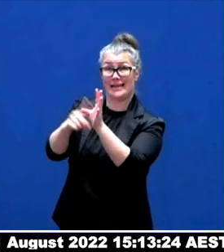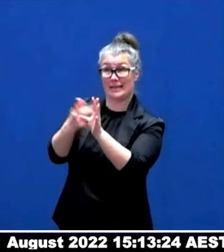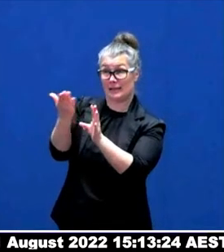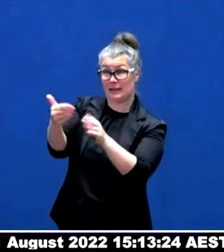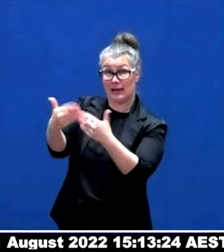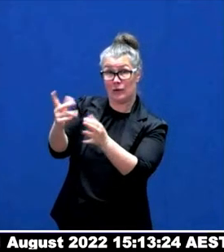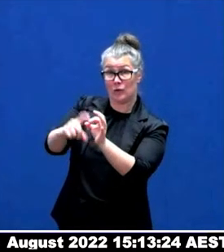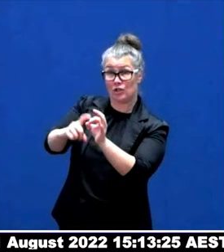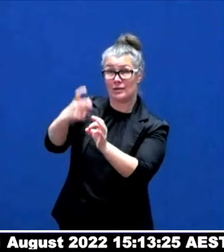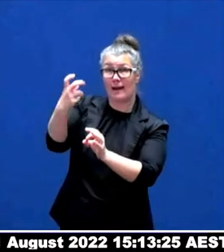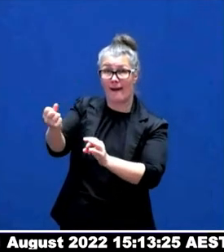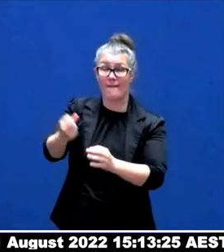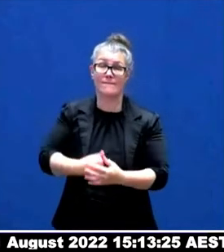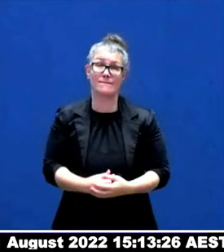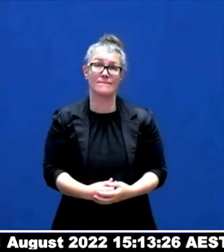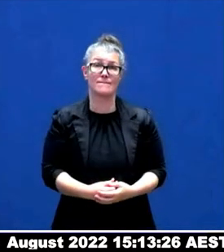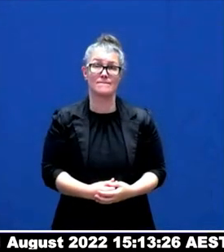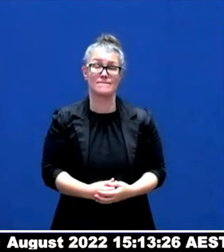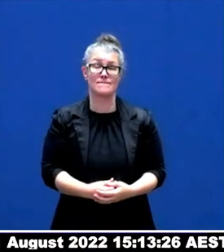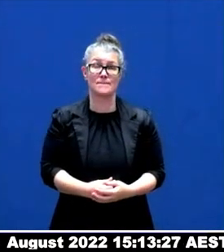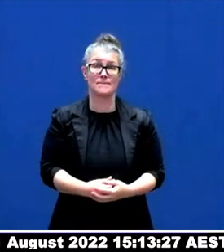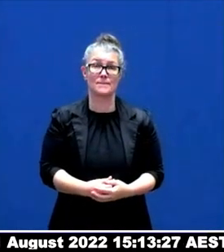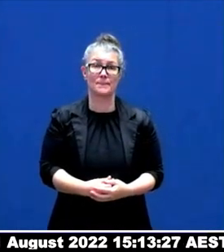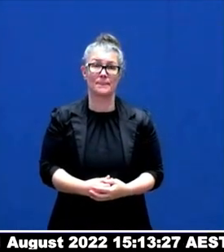whether she wants to ask you questions. Thank you.